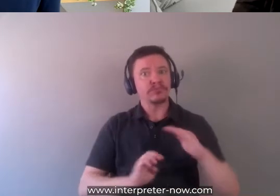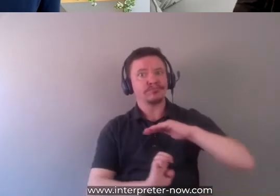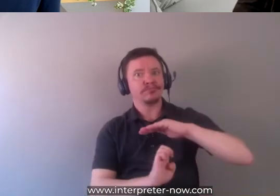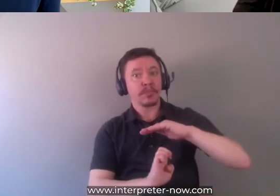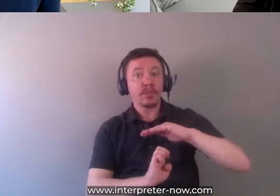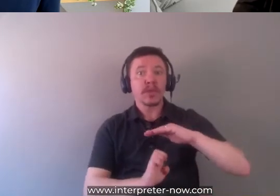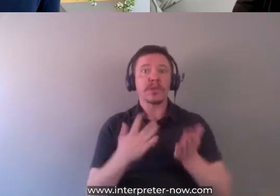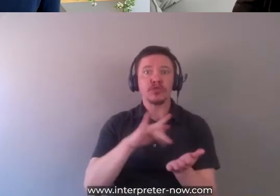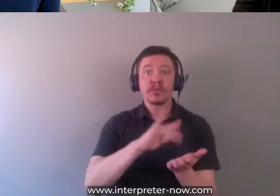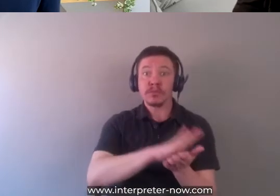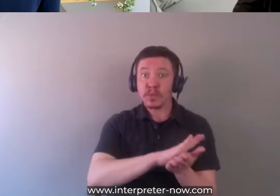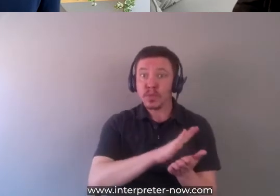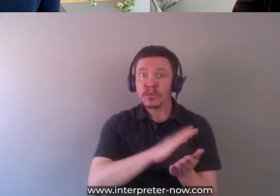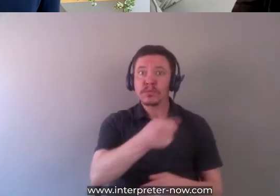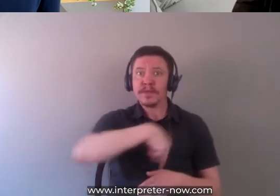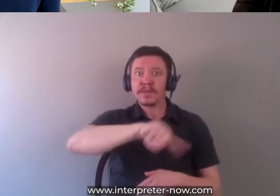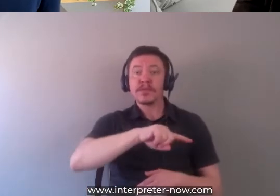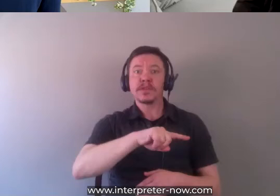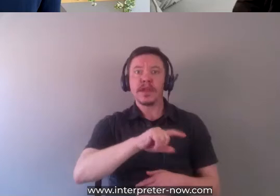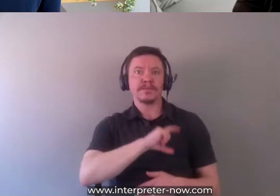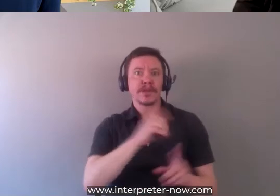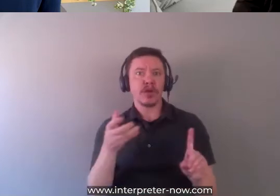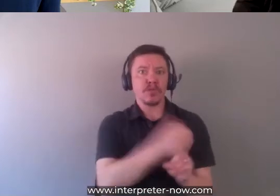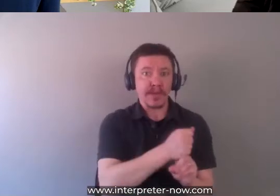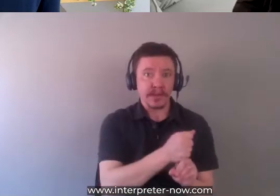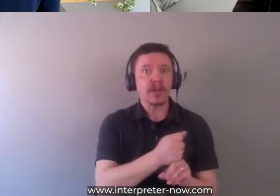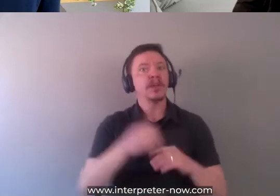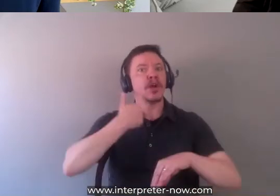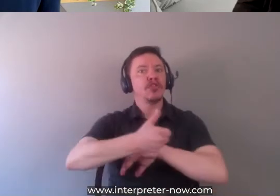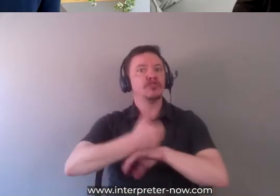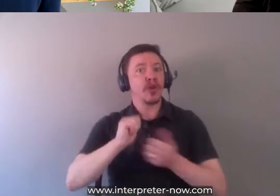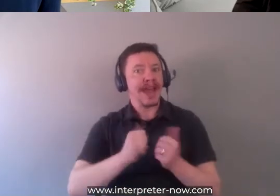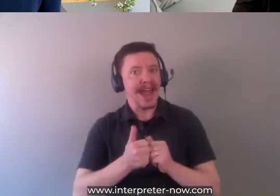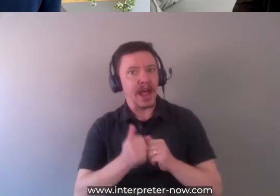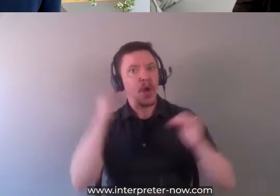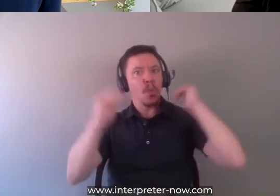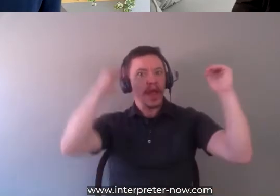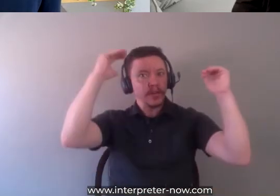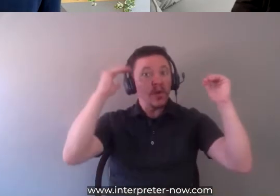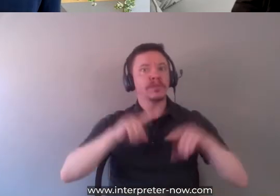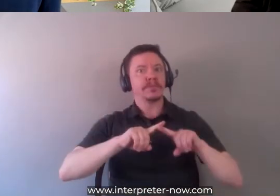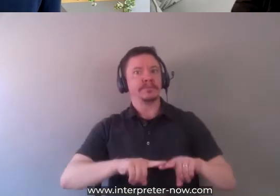middle school were arrested and charged with adults because of disability discrimination,